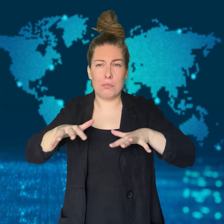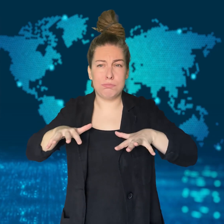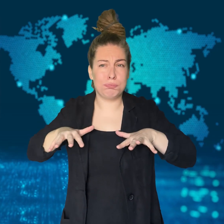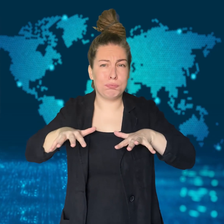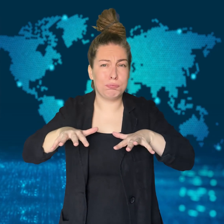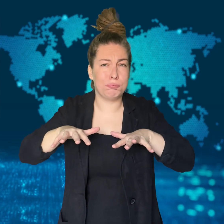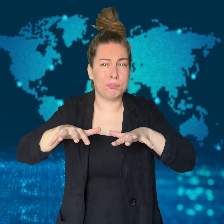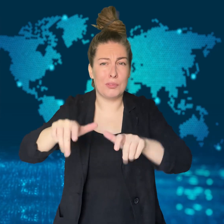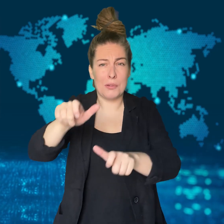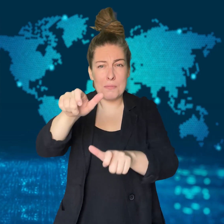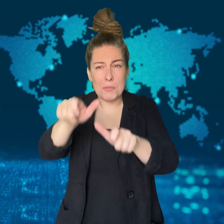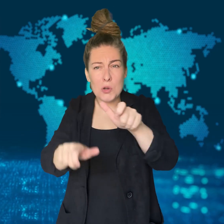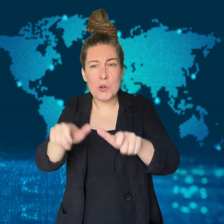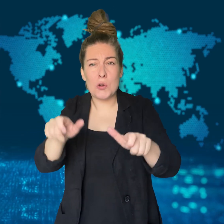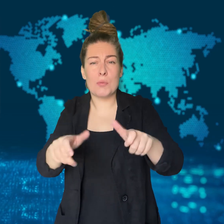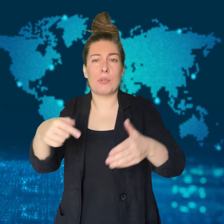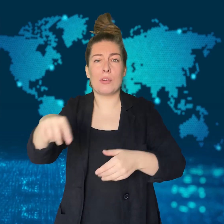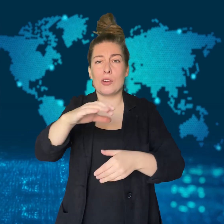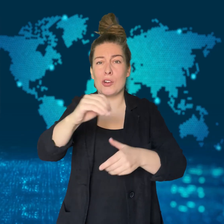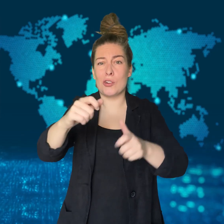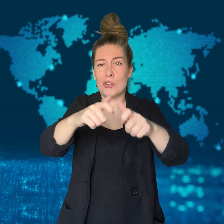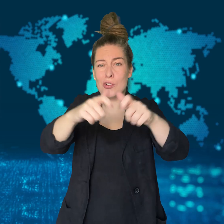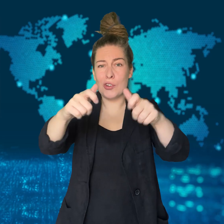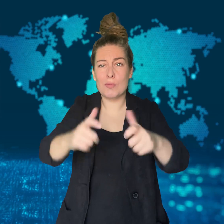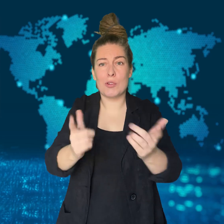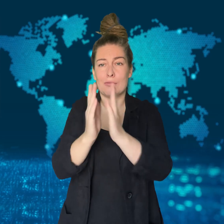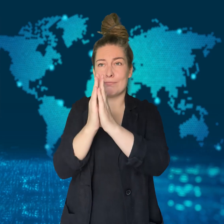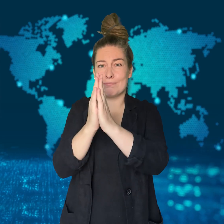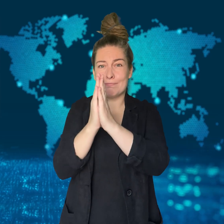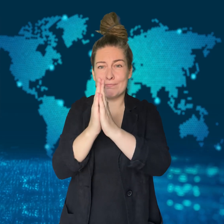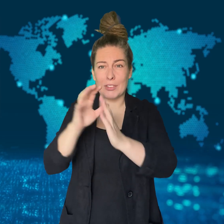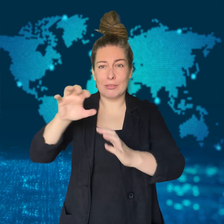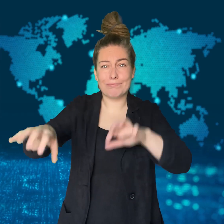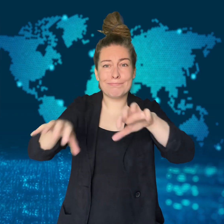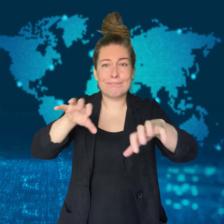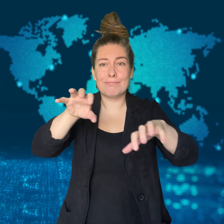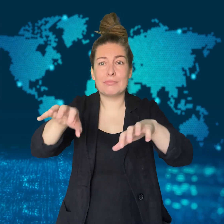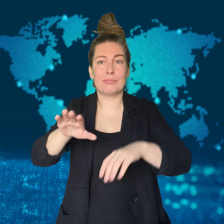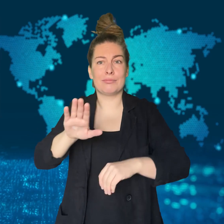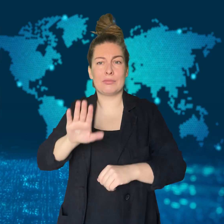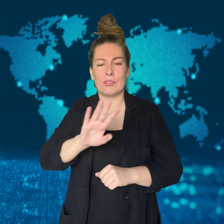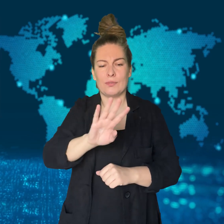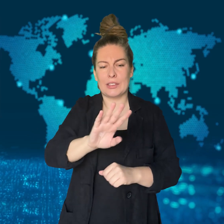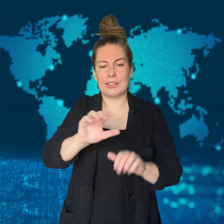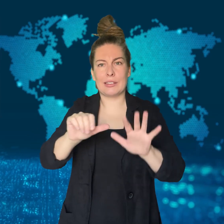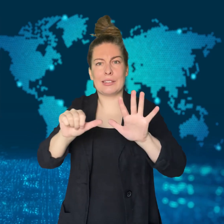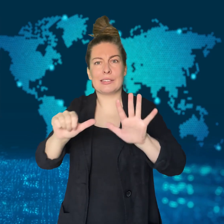When the dam collapsed, it released around 50 cubic meters of